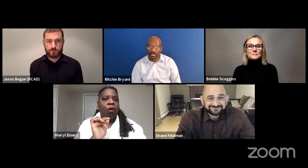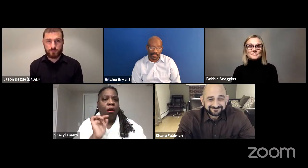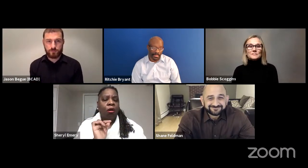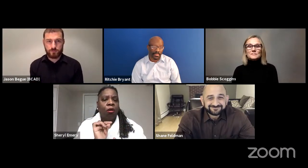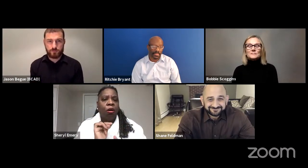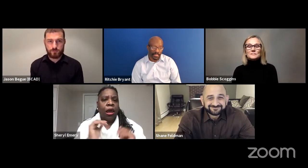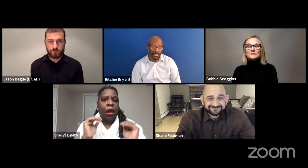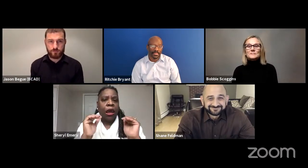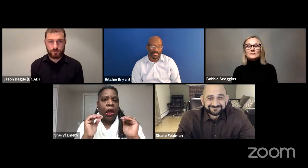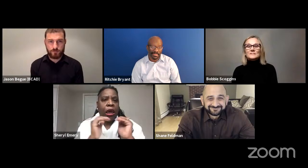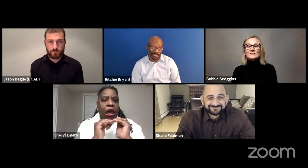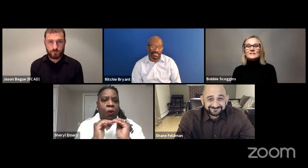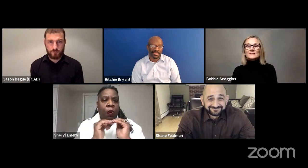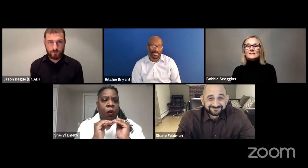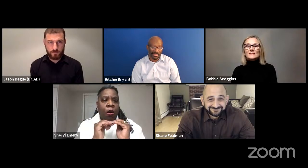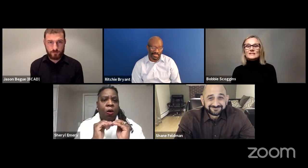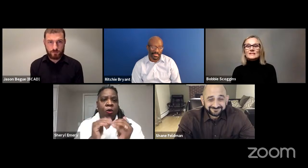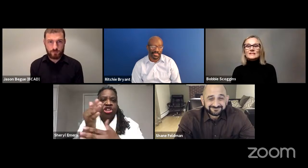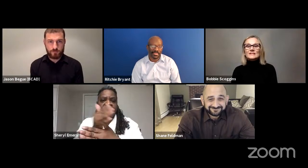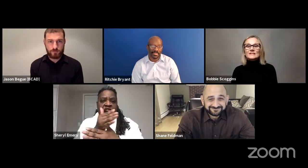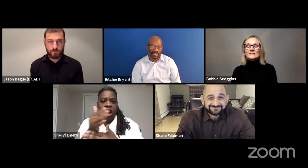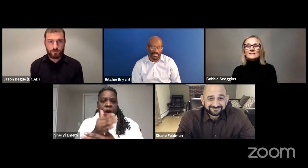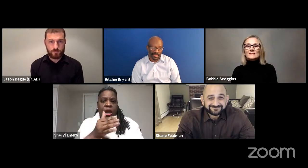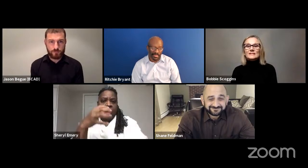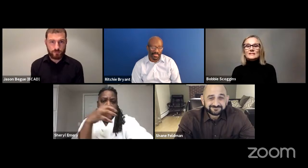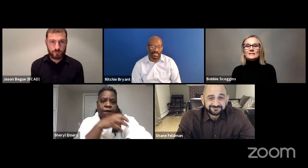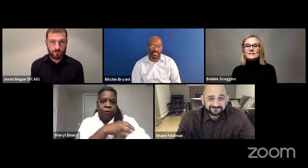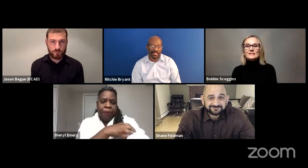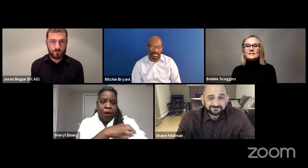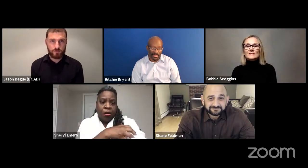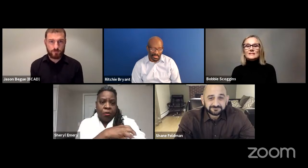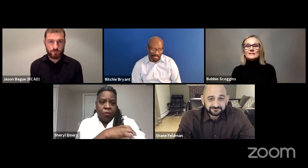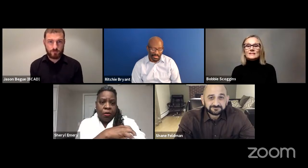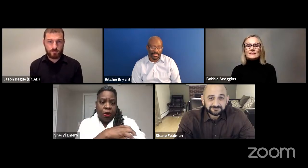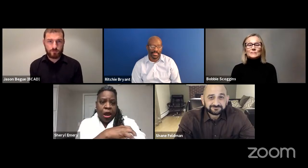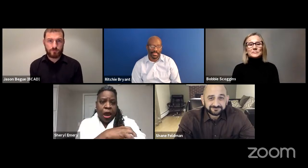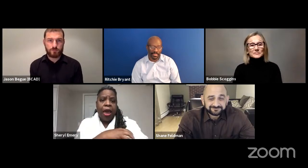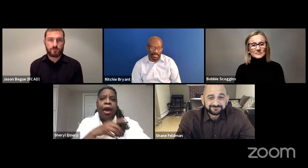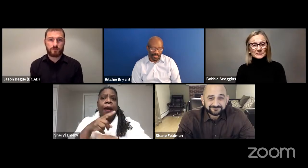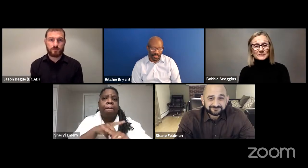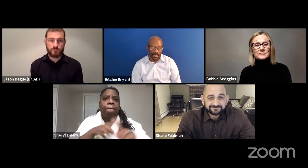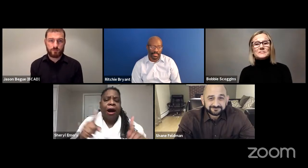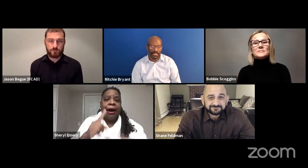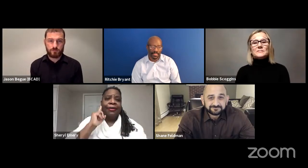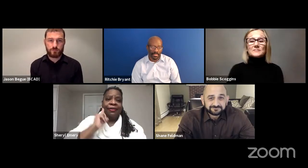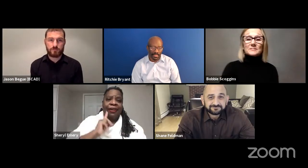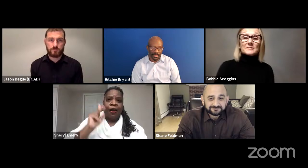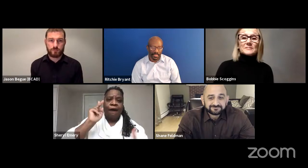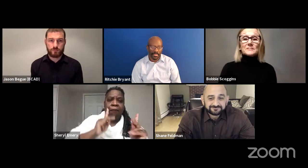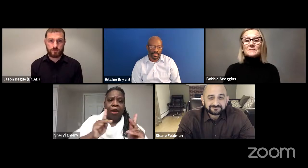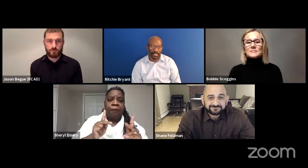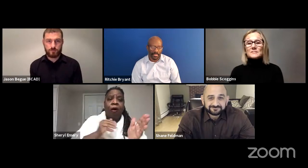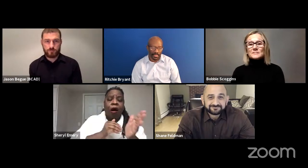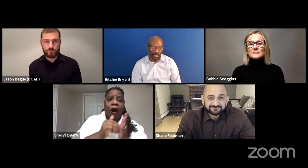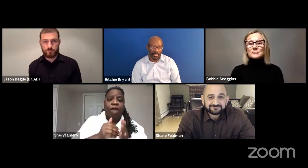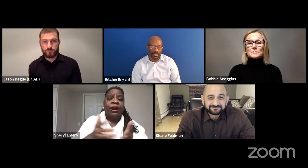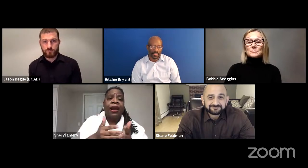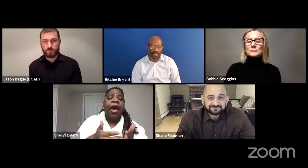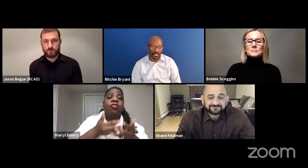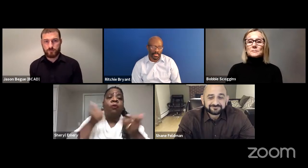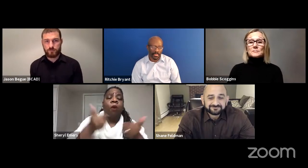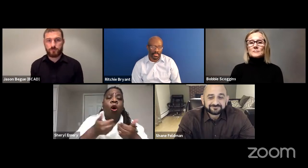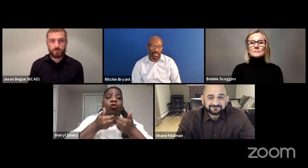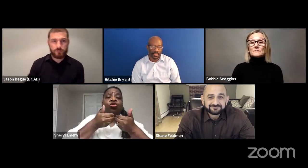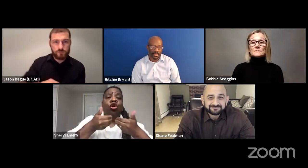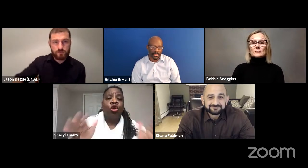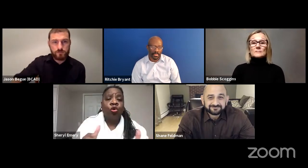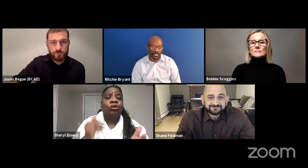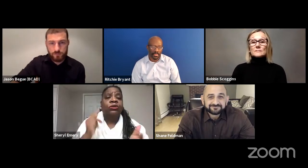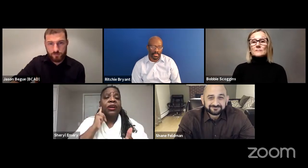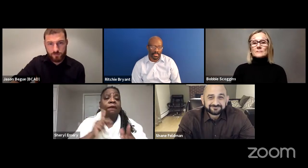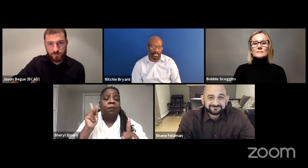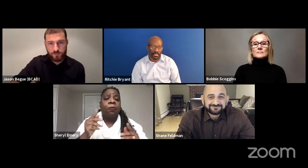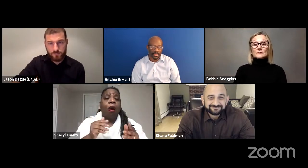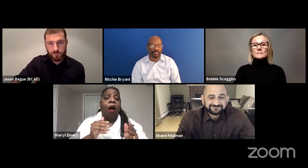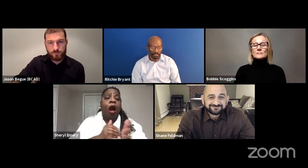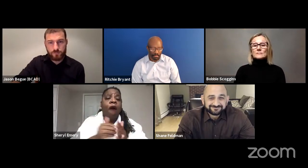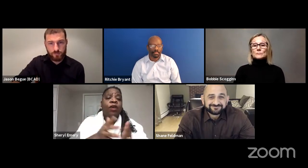are not comfortable with the equal sharing of power. However, Deaf people often have